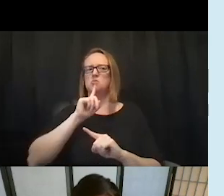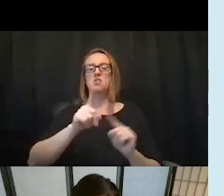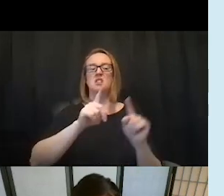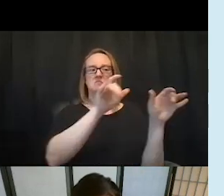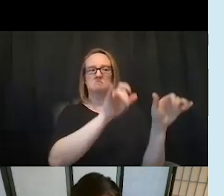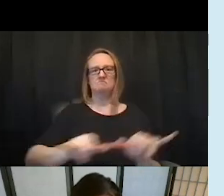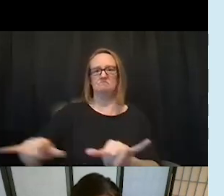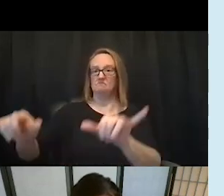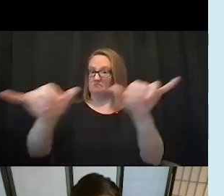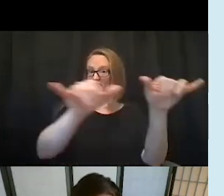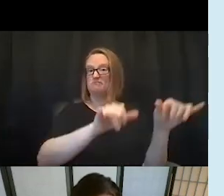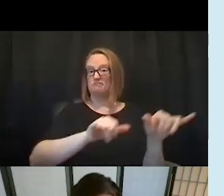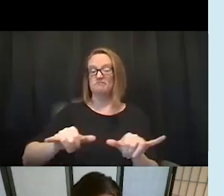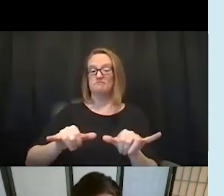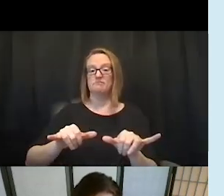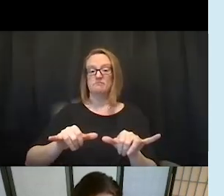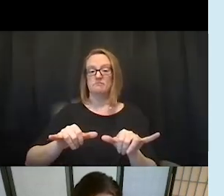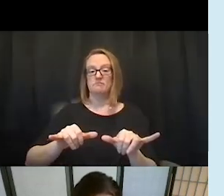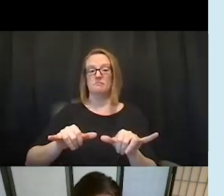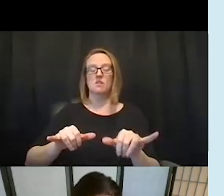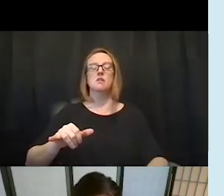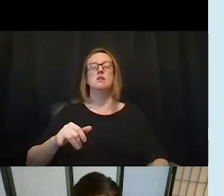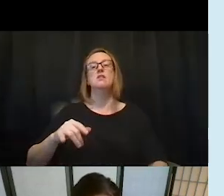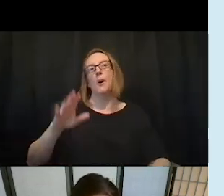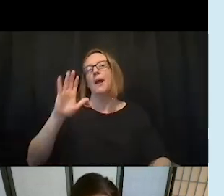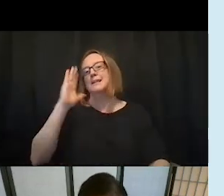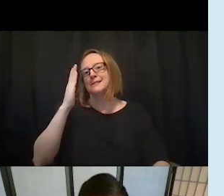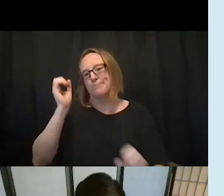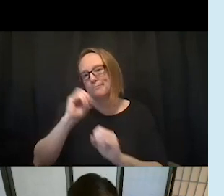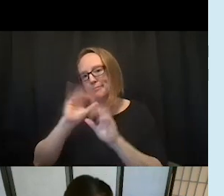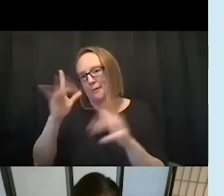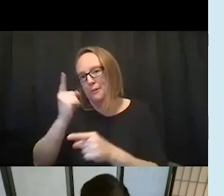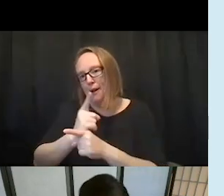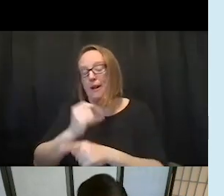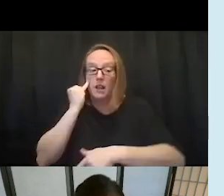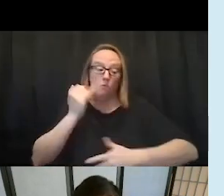a way to kind of map it out and this seems obvious right because when we're happy we know we're happy